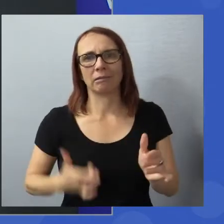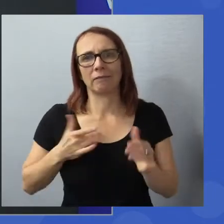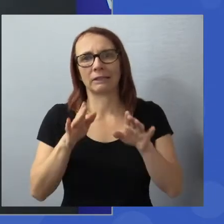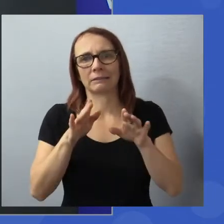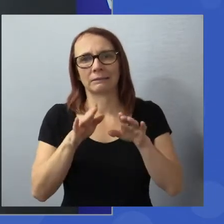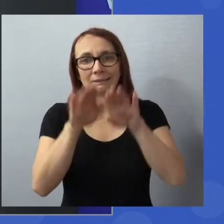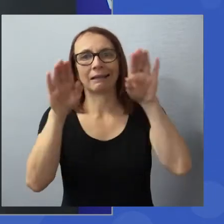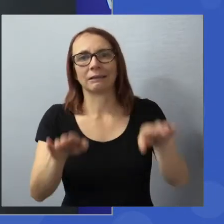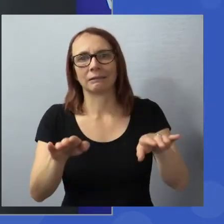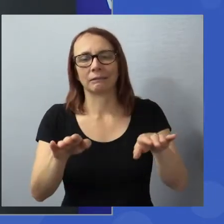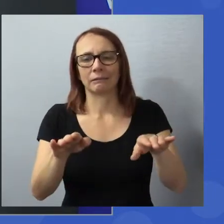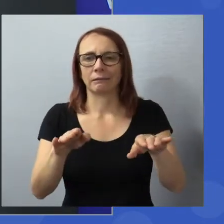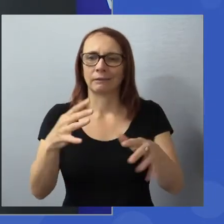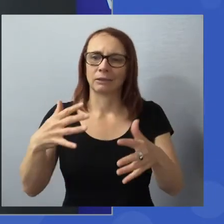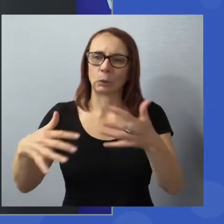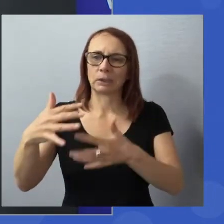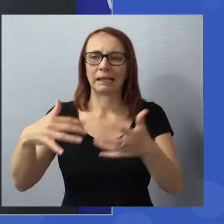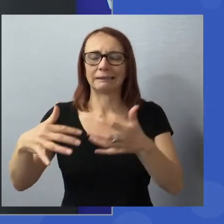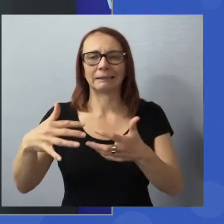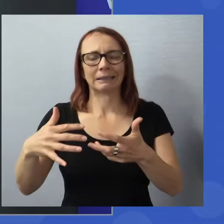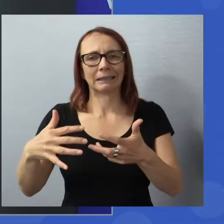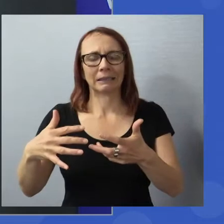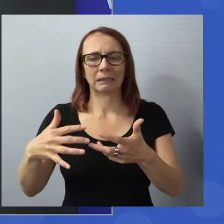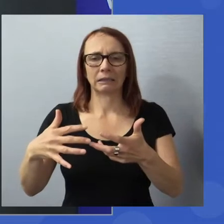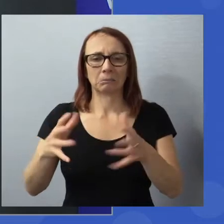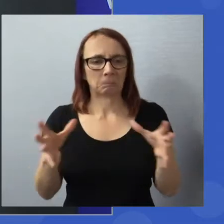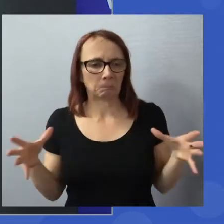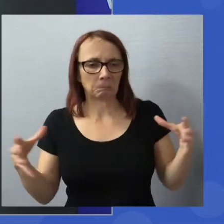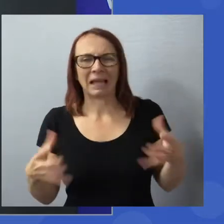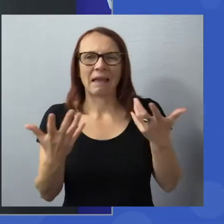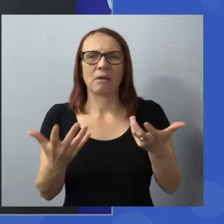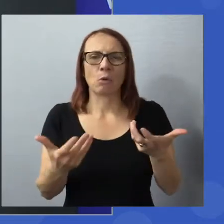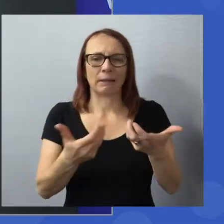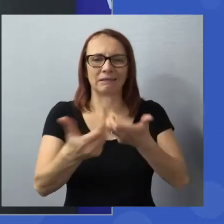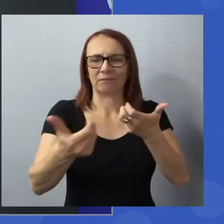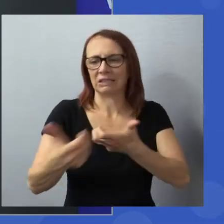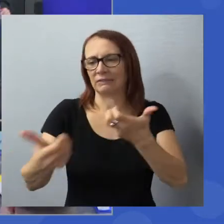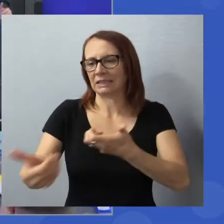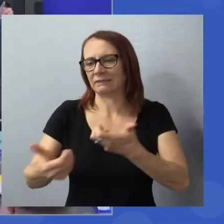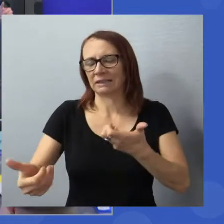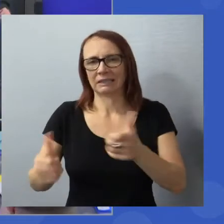heal society in me you know it's all the divisions that would cool and how choice